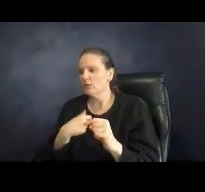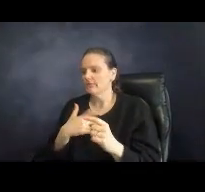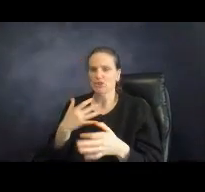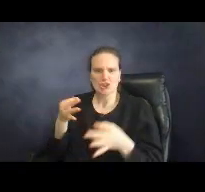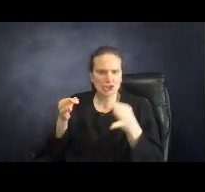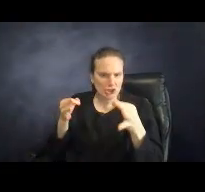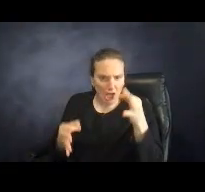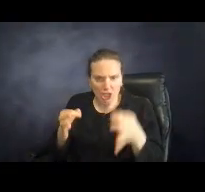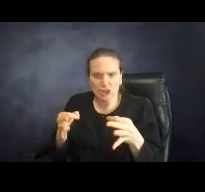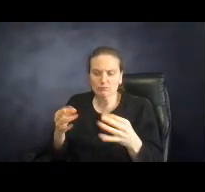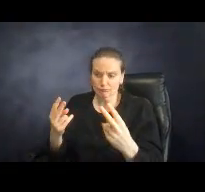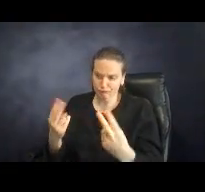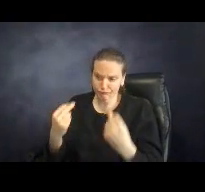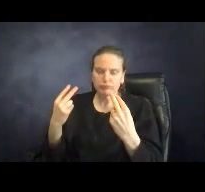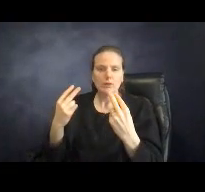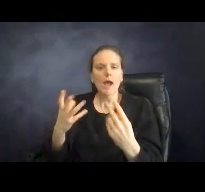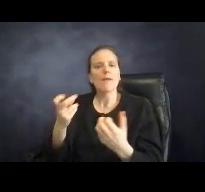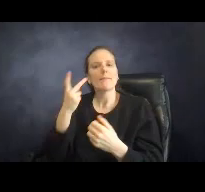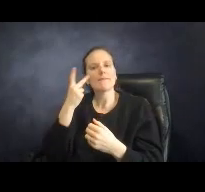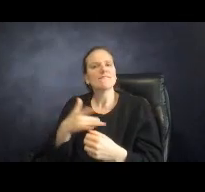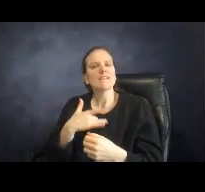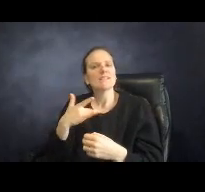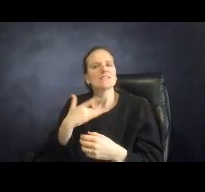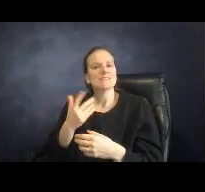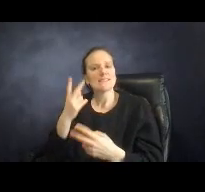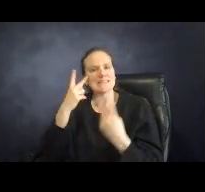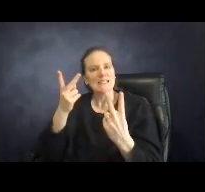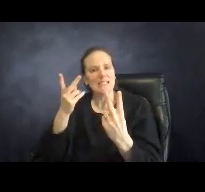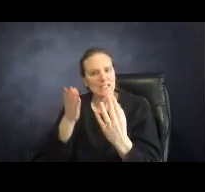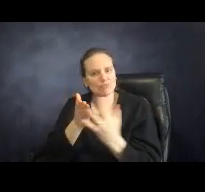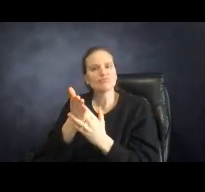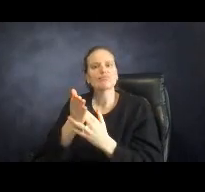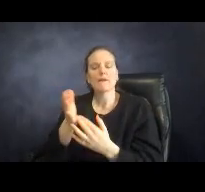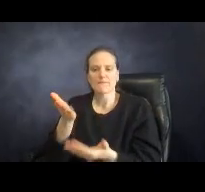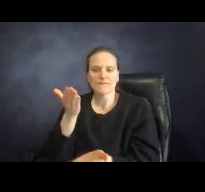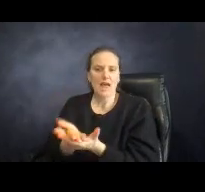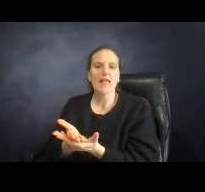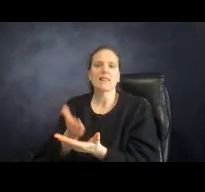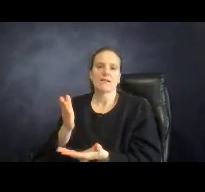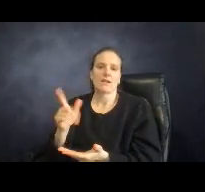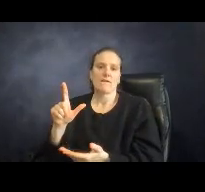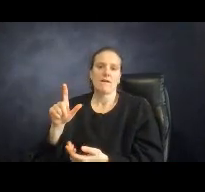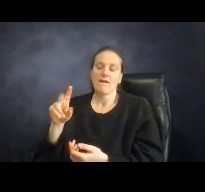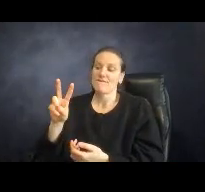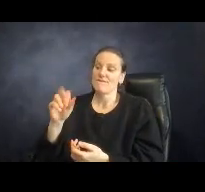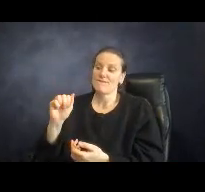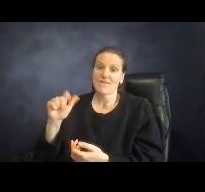I want people to feel seen. I want them to feel validated. And I want them to remember like their power, right?